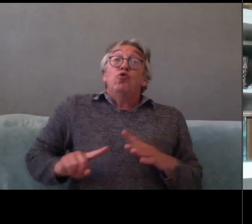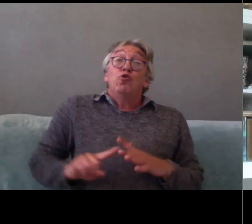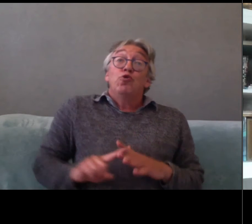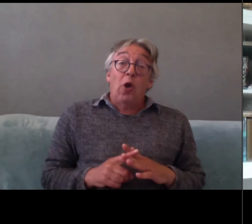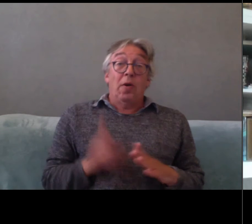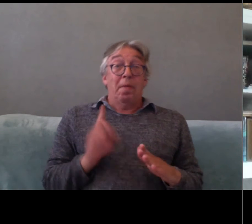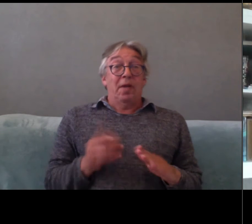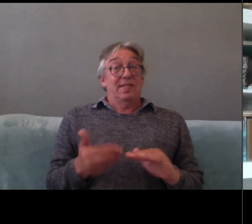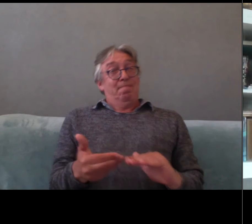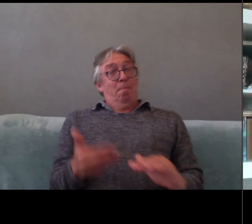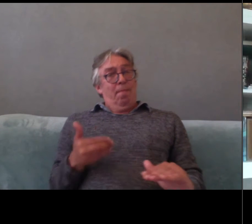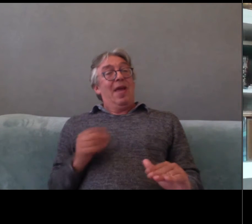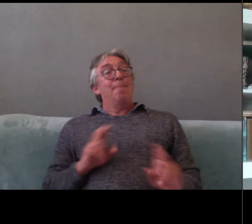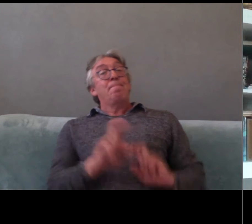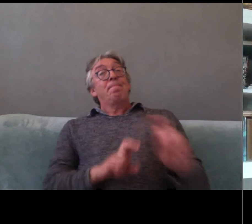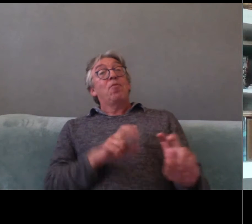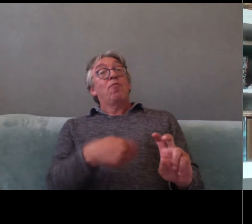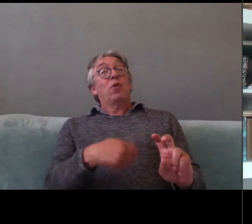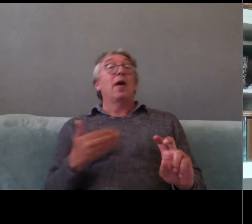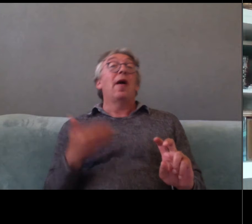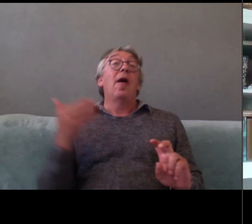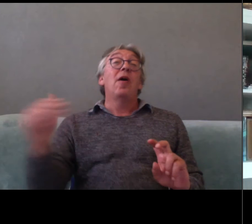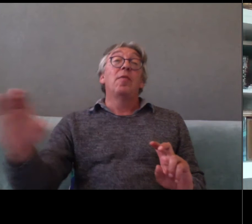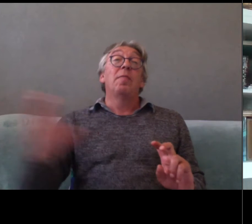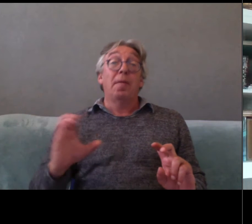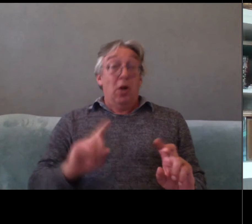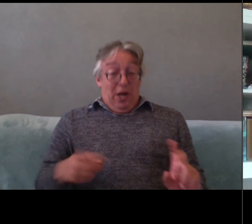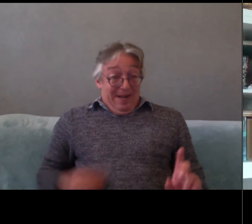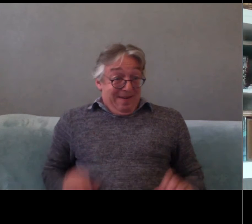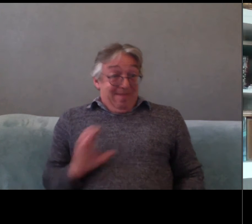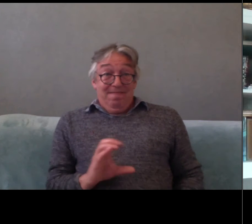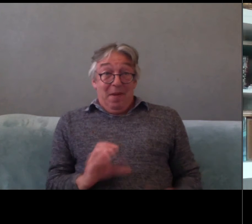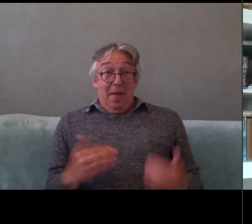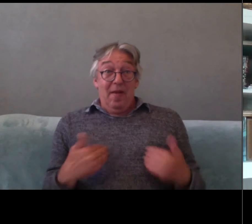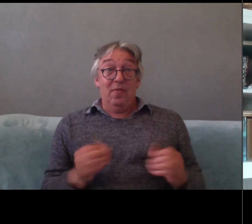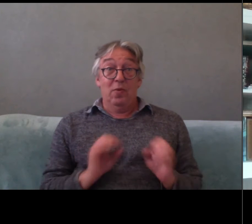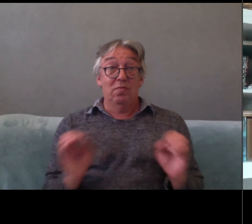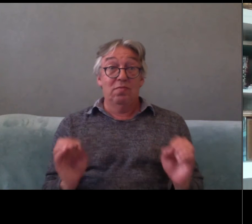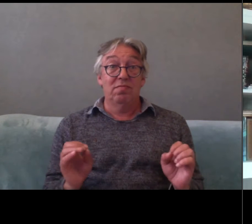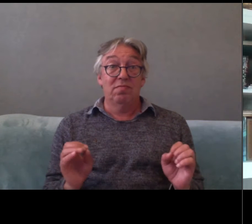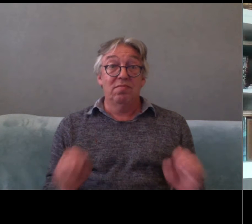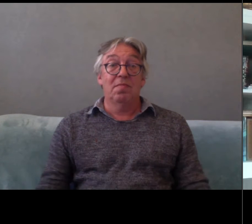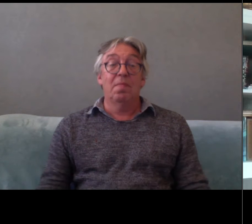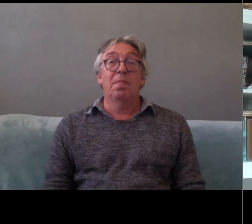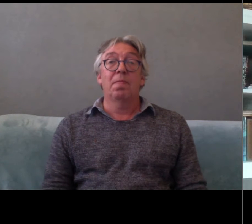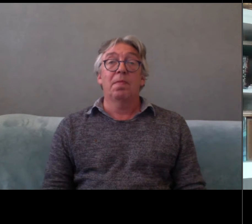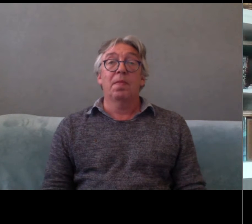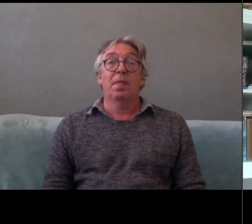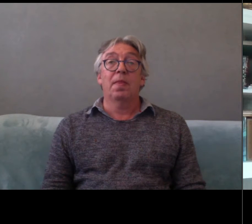The next question is what do we think is going to happen after the crisis?